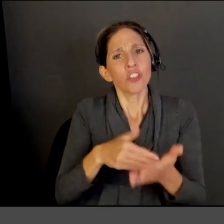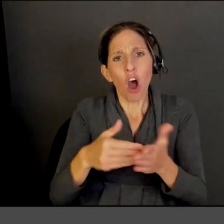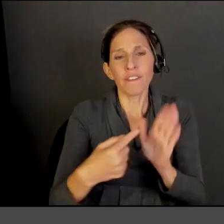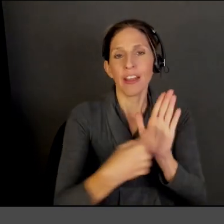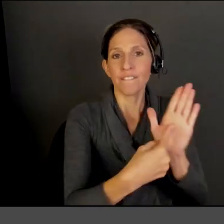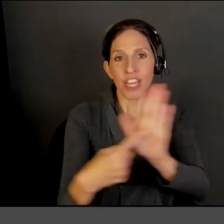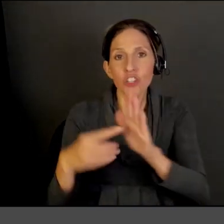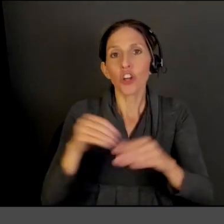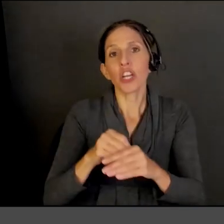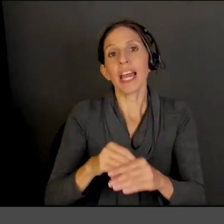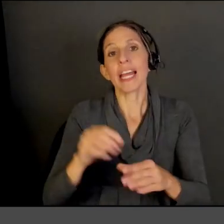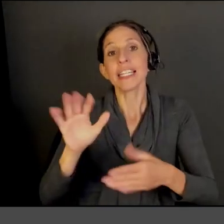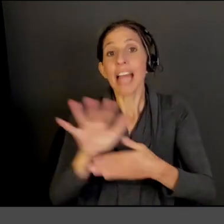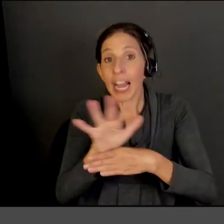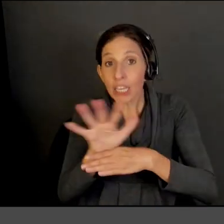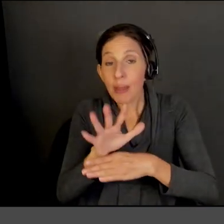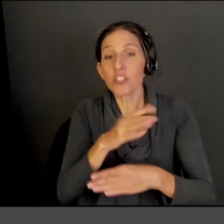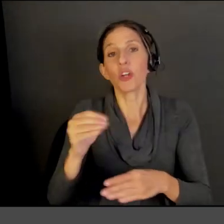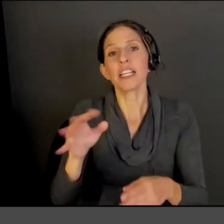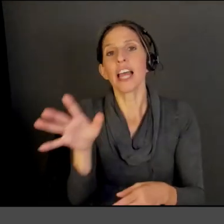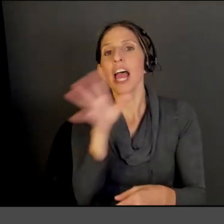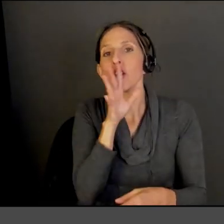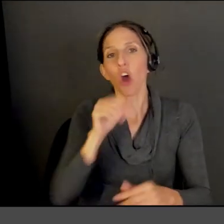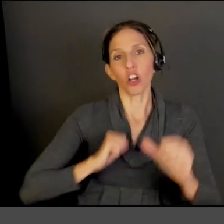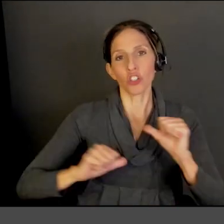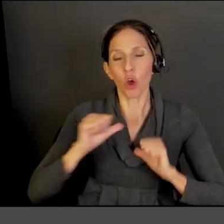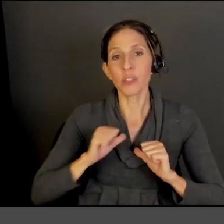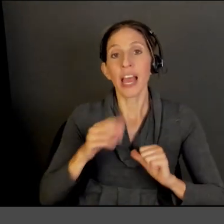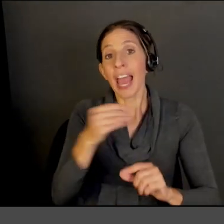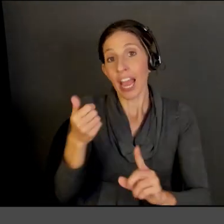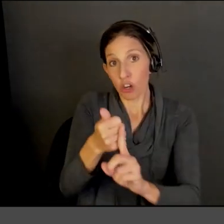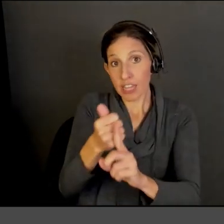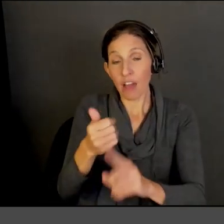AND IS A MEMBER OF THE SOCIETY OF AMERICAN HISTORIANS, THE AMERICAN